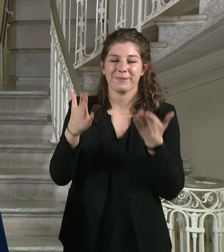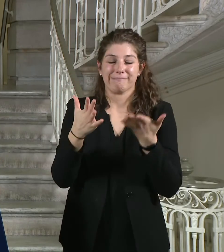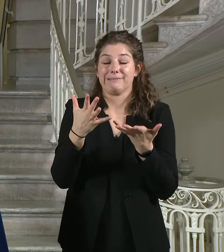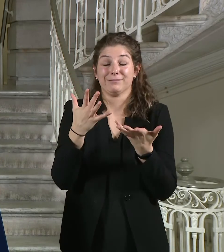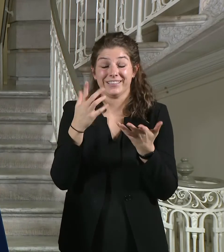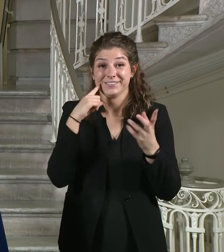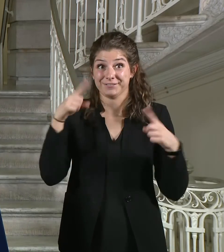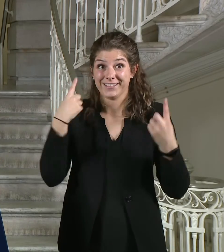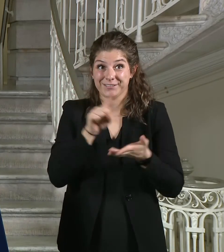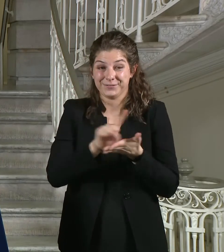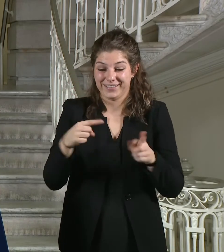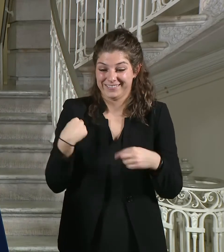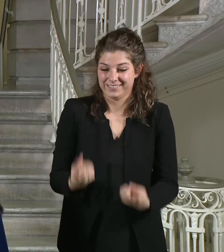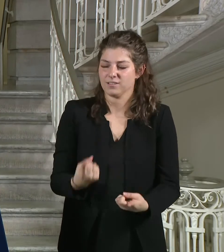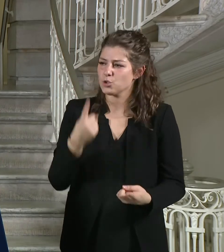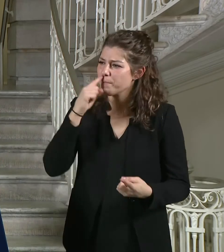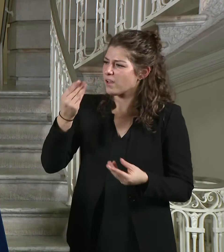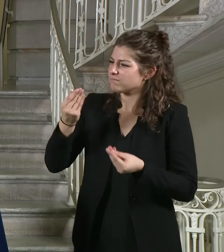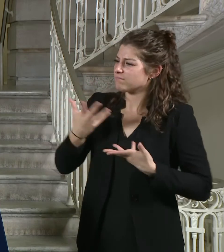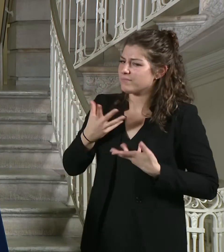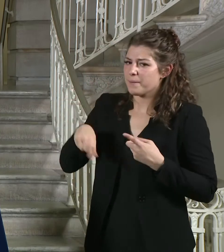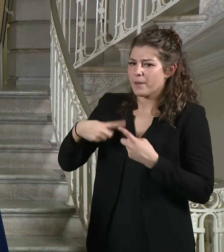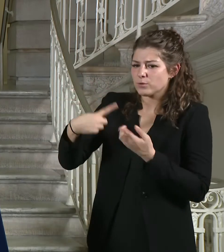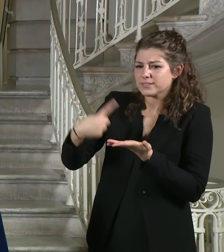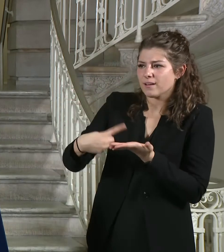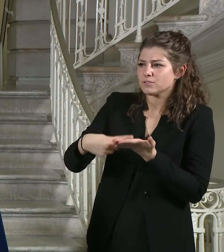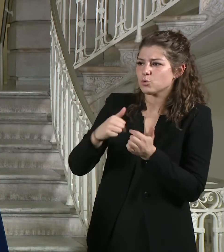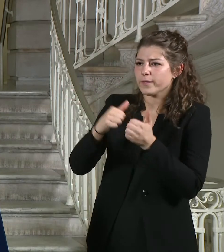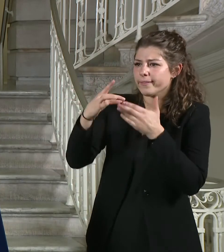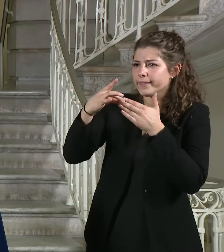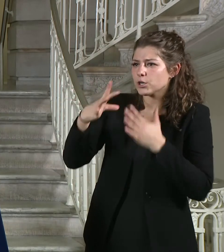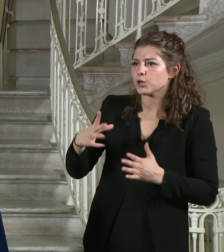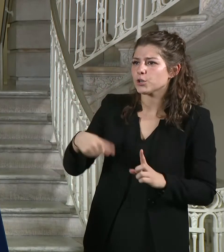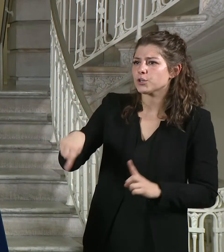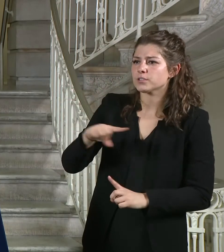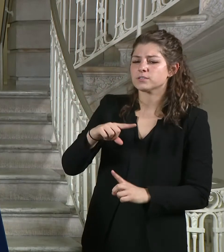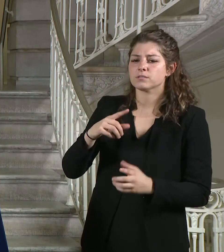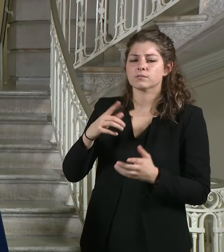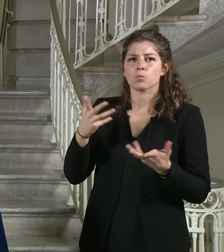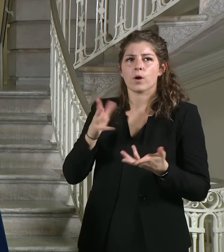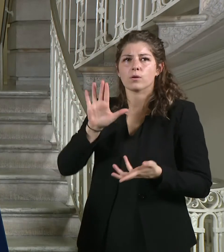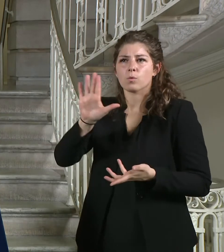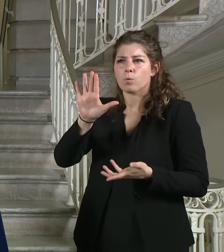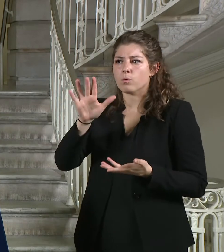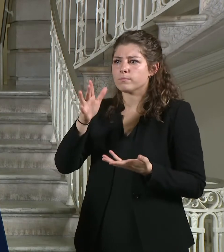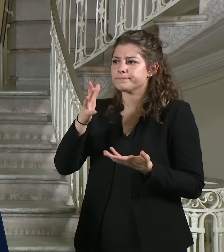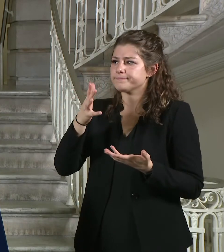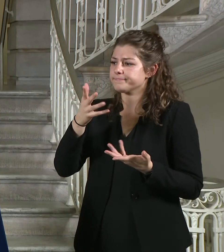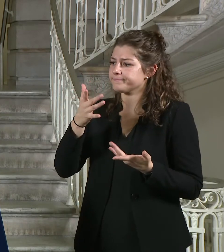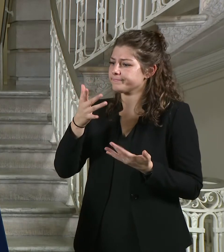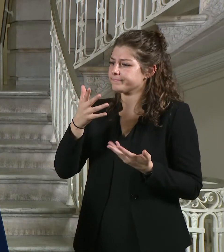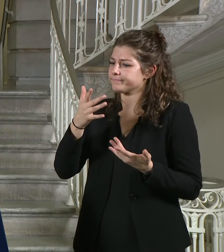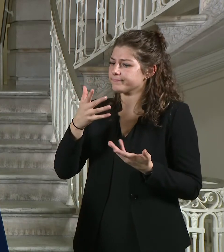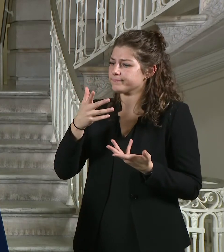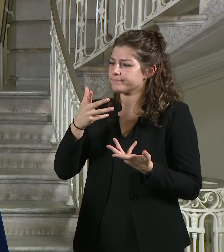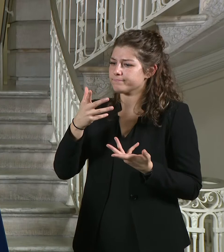NUMBER OF MEETINGS. CAN